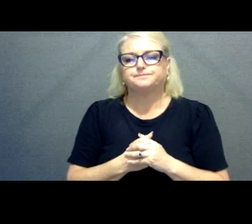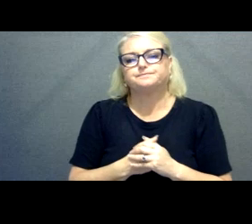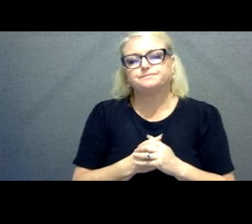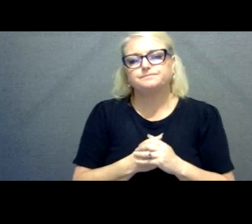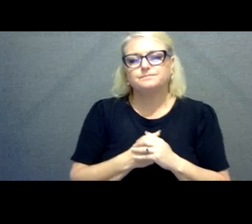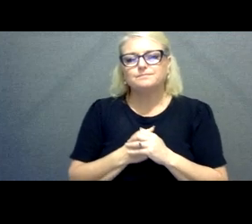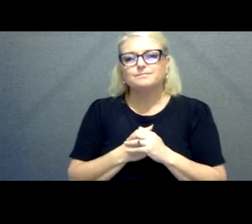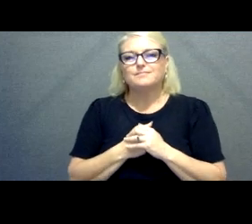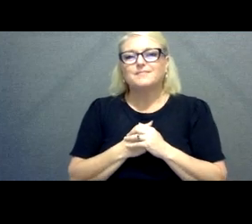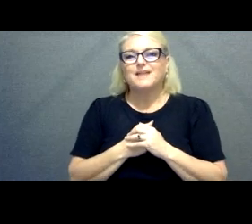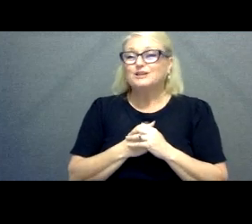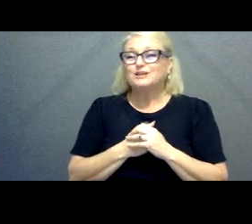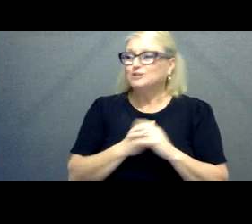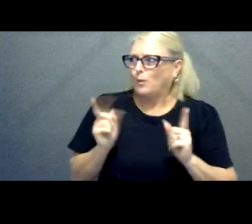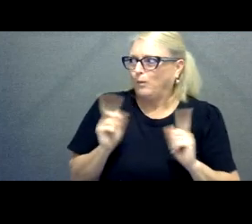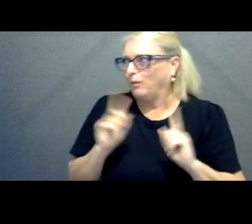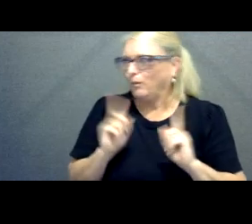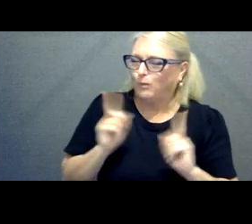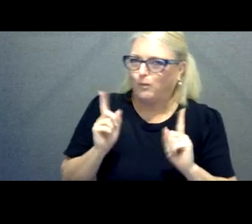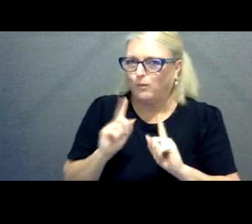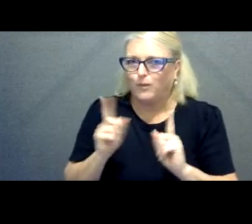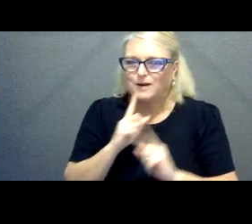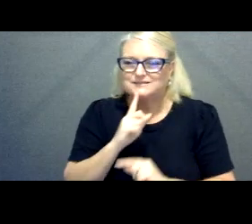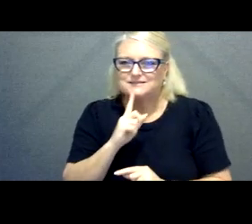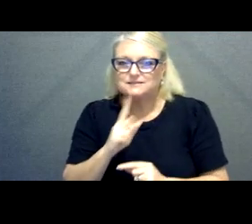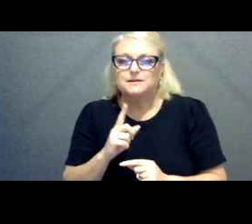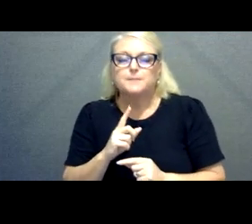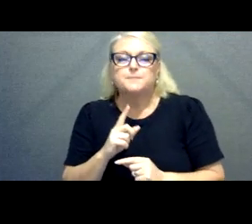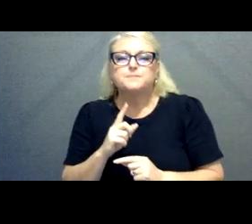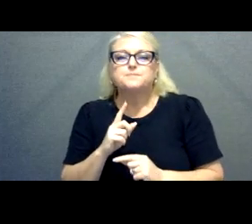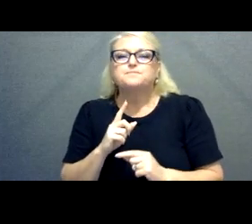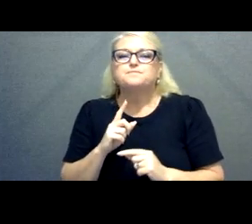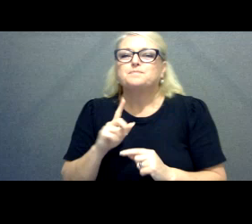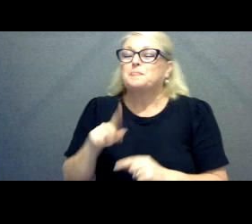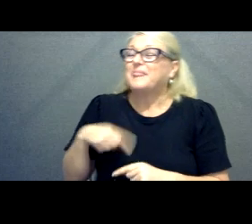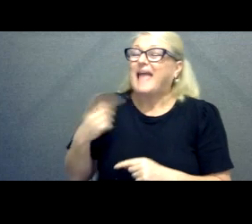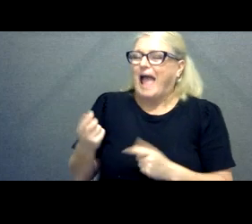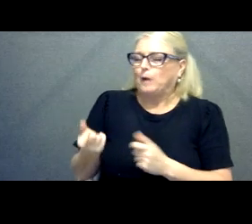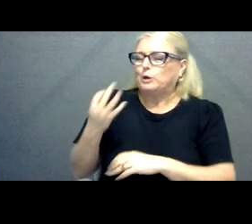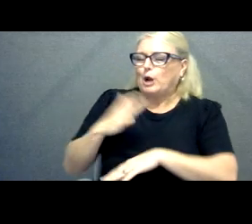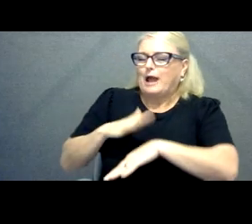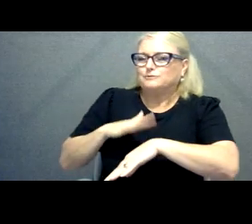what are the criteria yeah and look we don't have enough time to go through everyone there